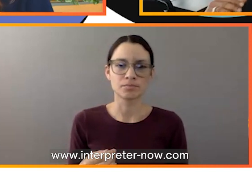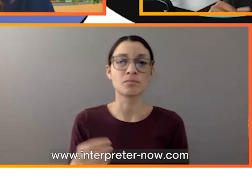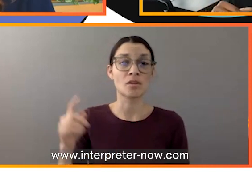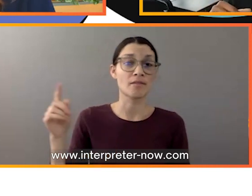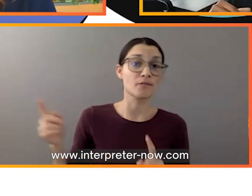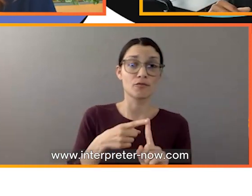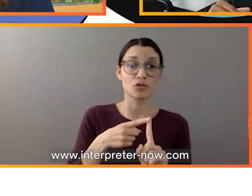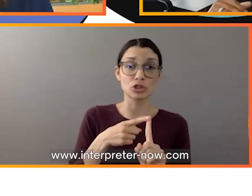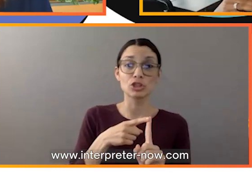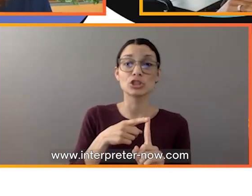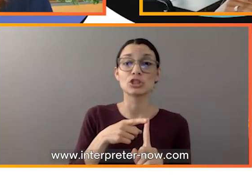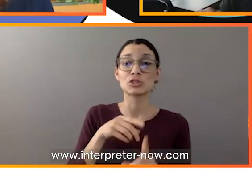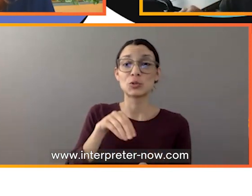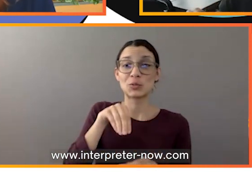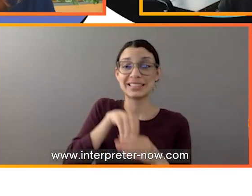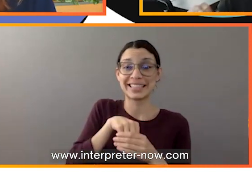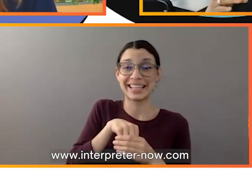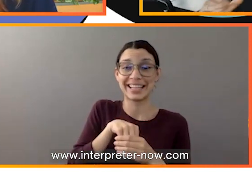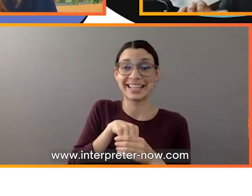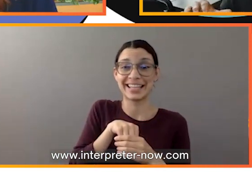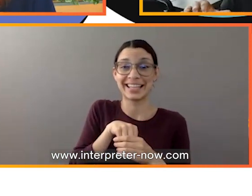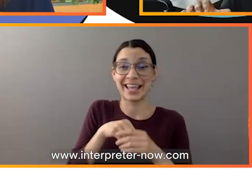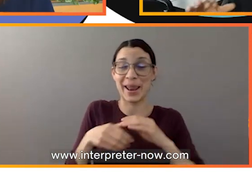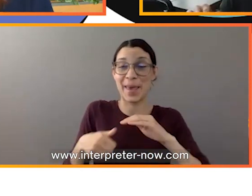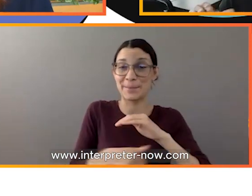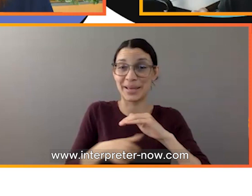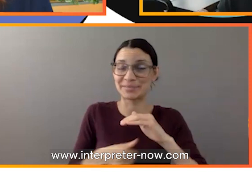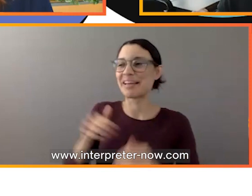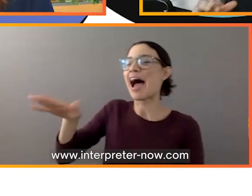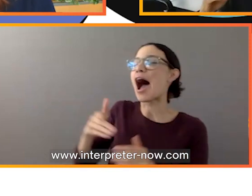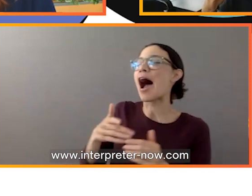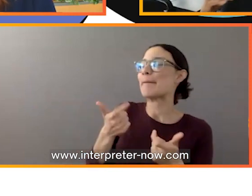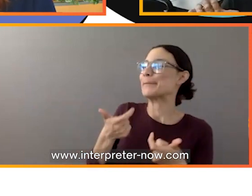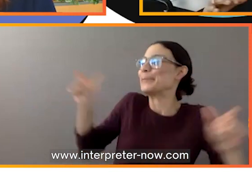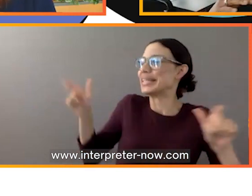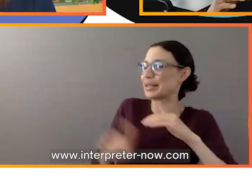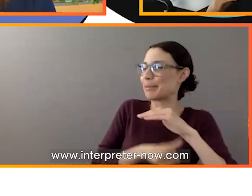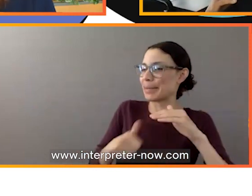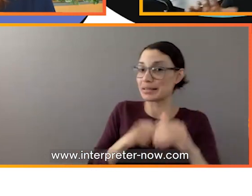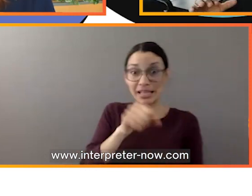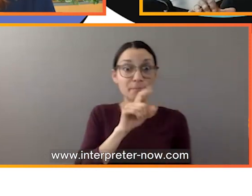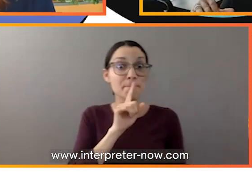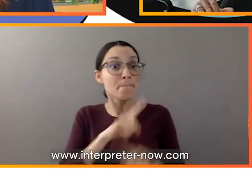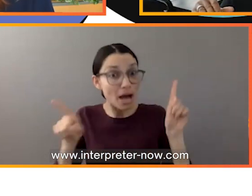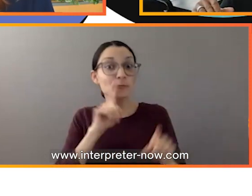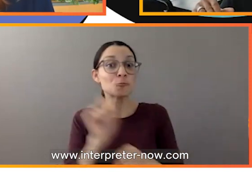It was a big basement. But it was huge, you couldn't move so many of the people.